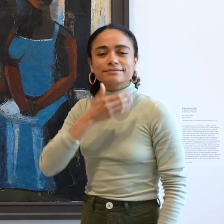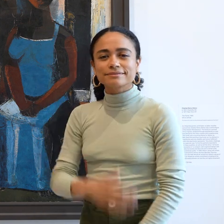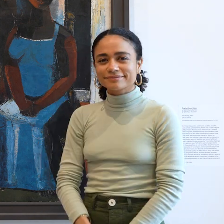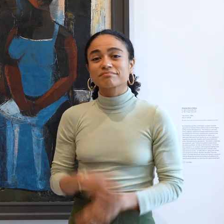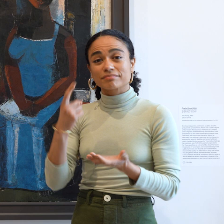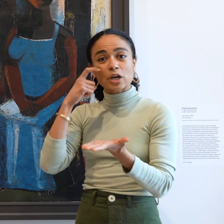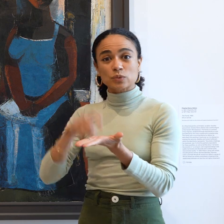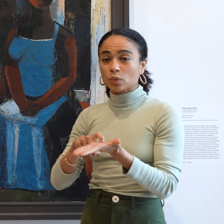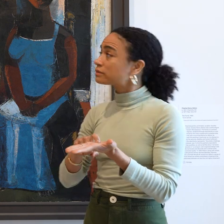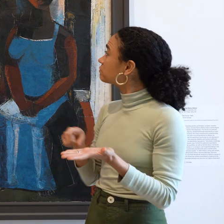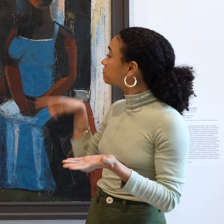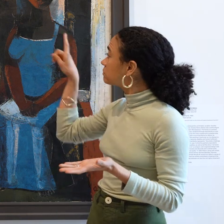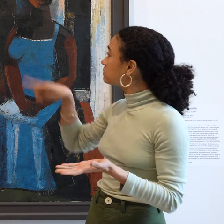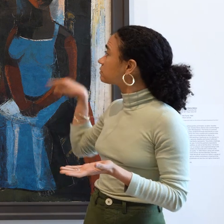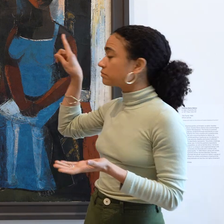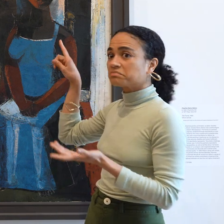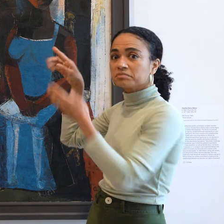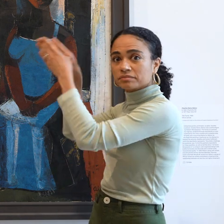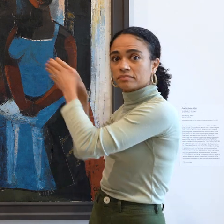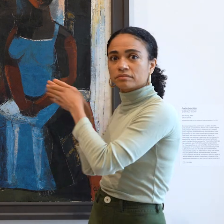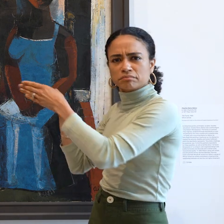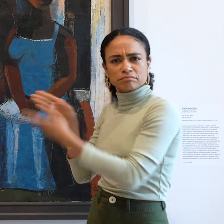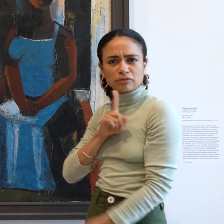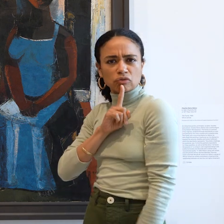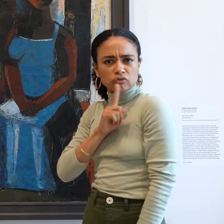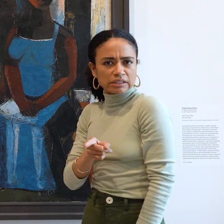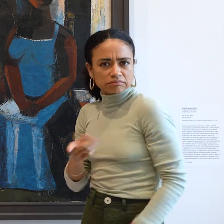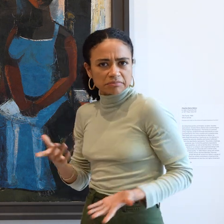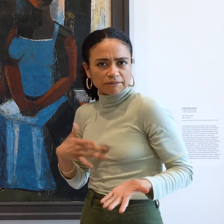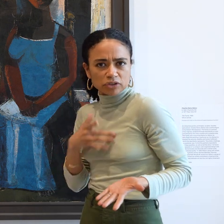You’ll also notice that the subjects in this painting feel real.